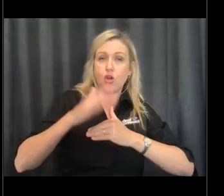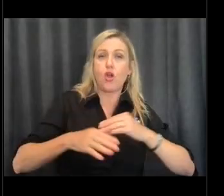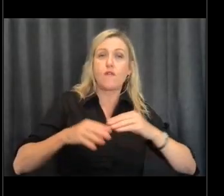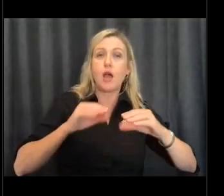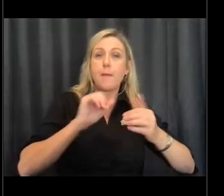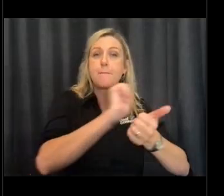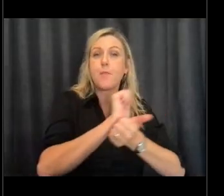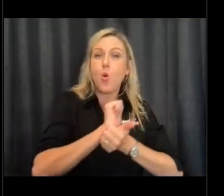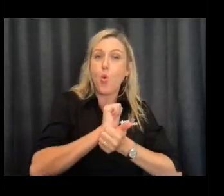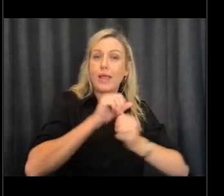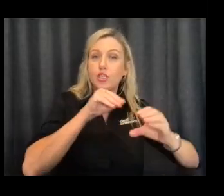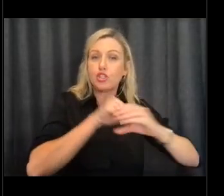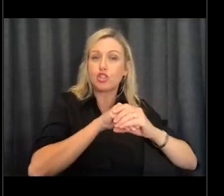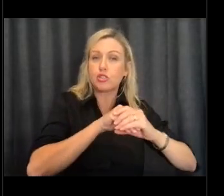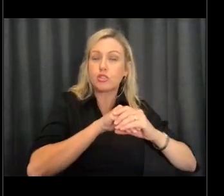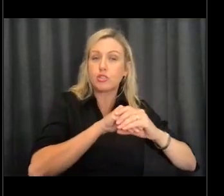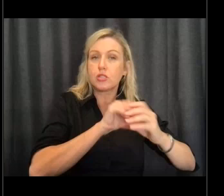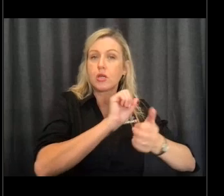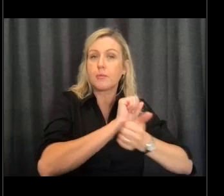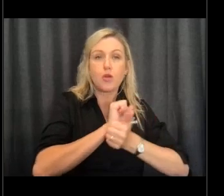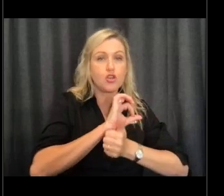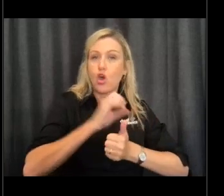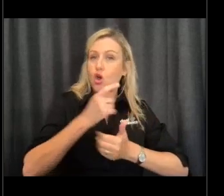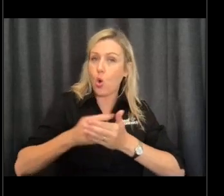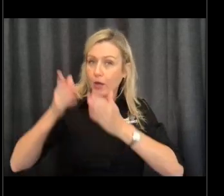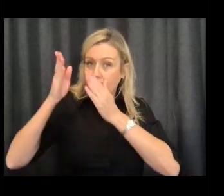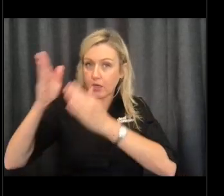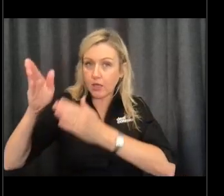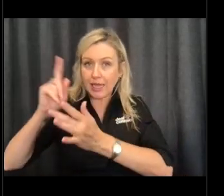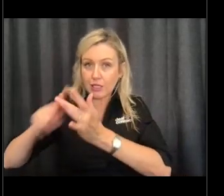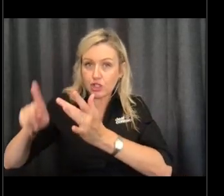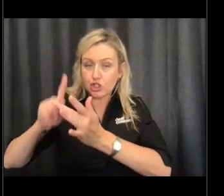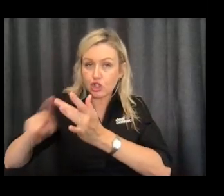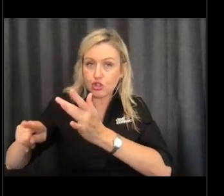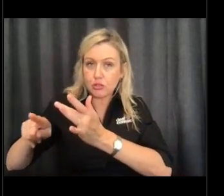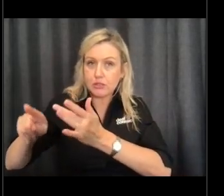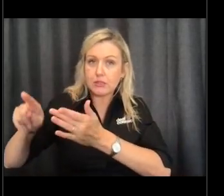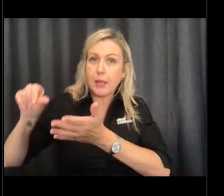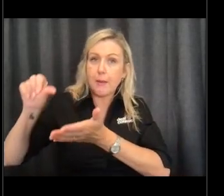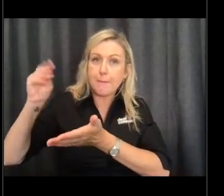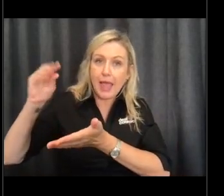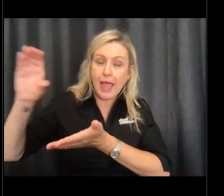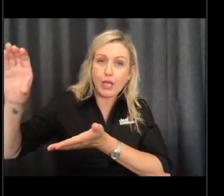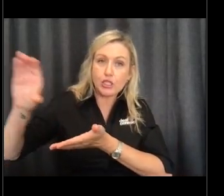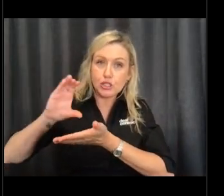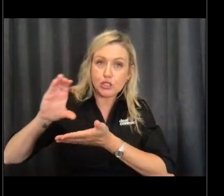not just about the insurance and accepting a cash settlement but obviously finance is hard following a disaster.